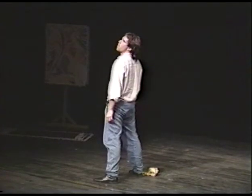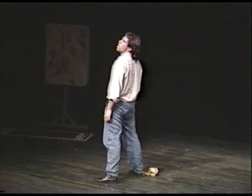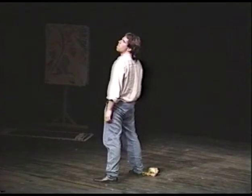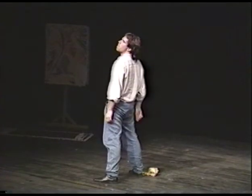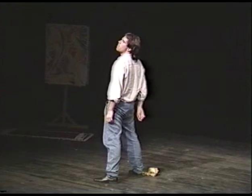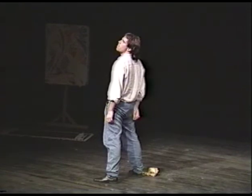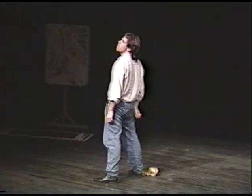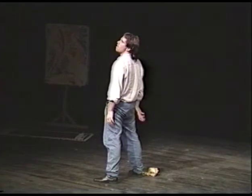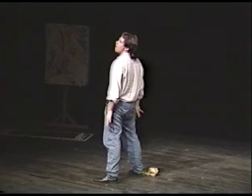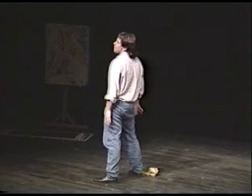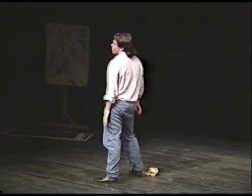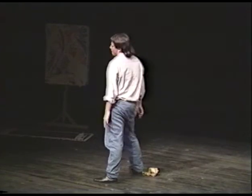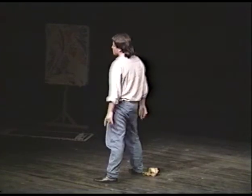Runners on first and third.